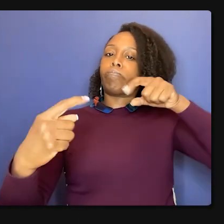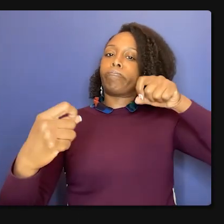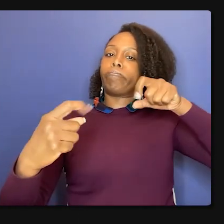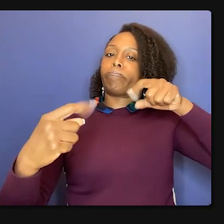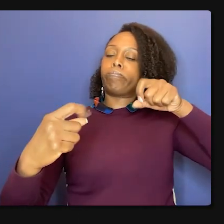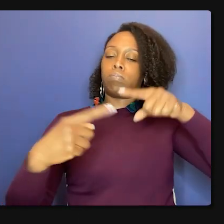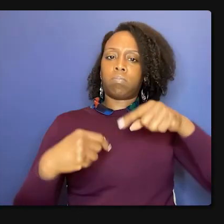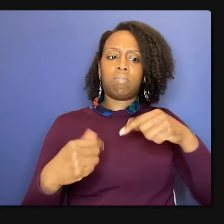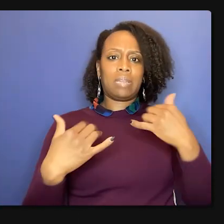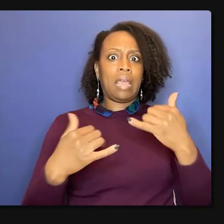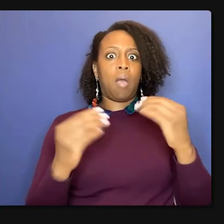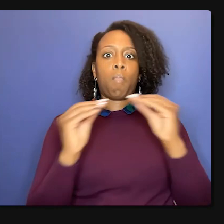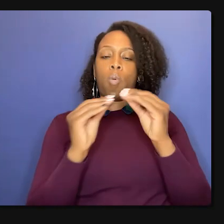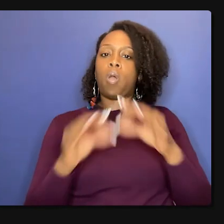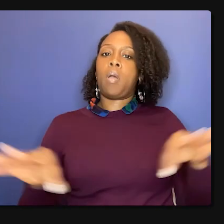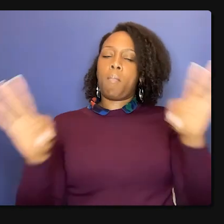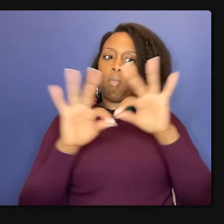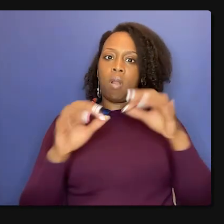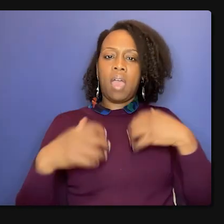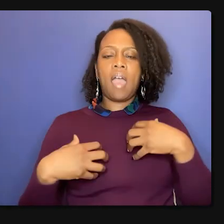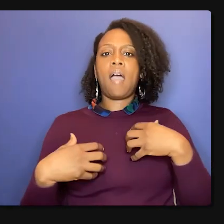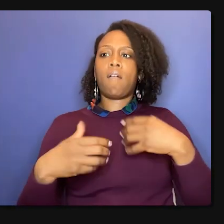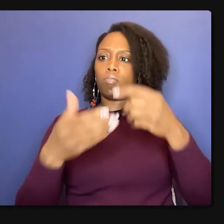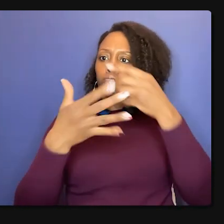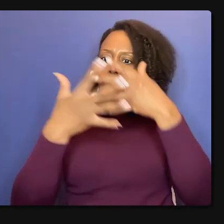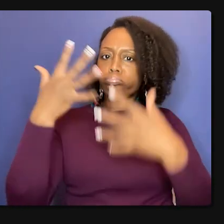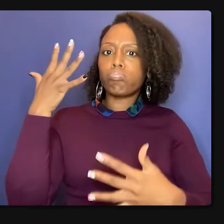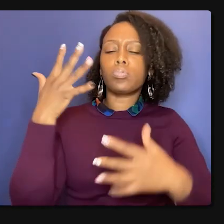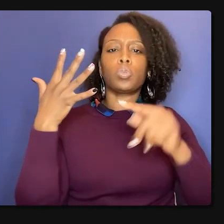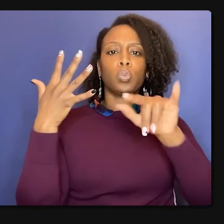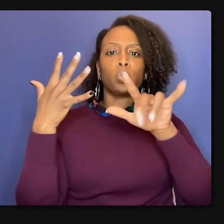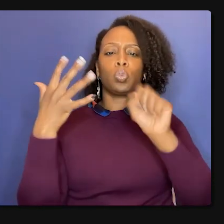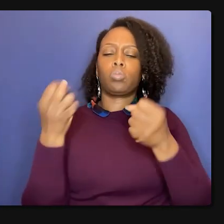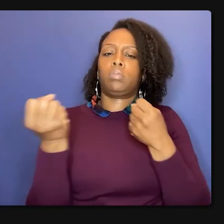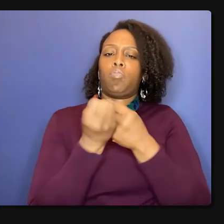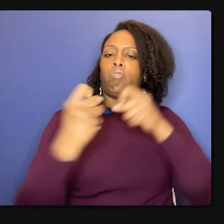it's more important than ever to have a robust set of tools that support remote development.